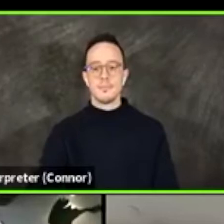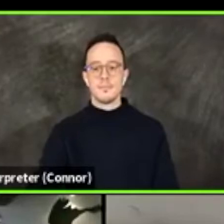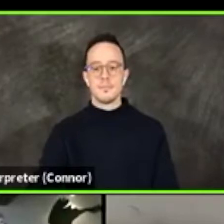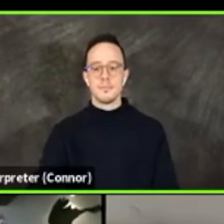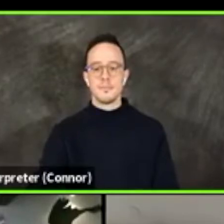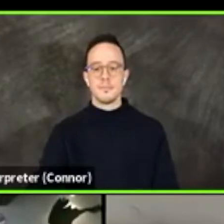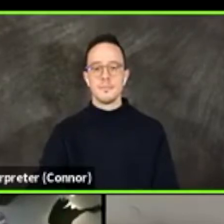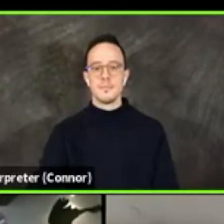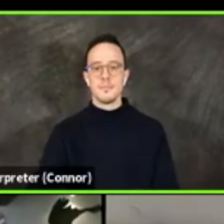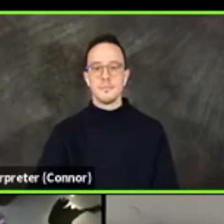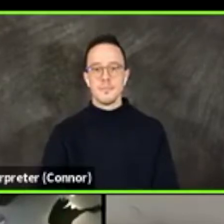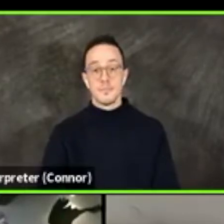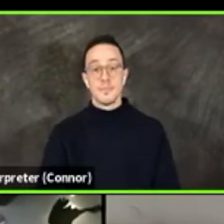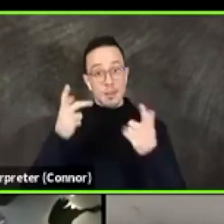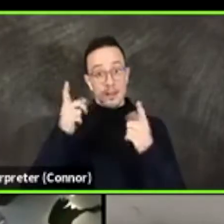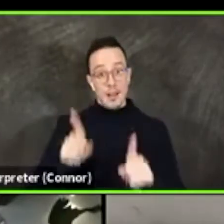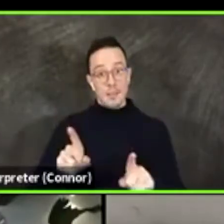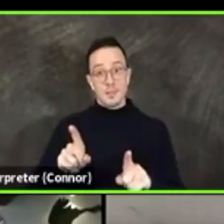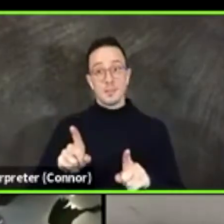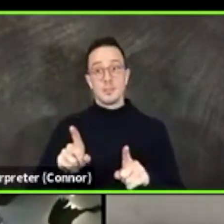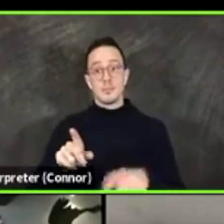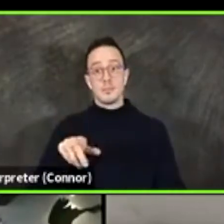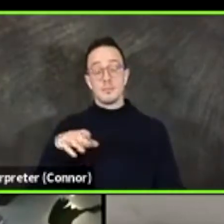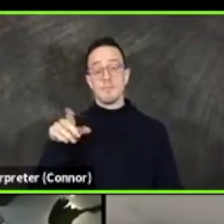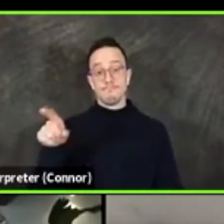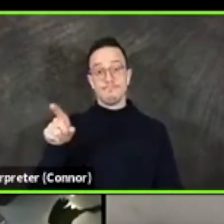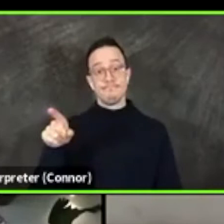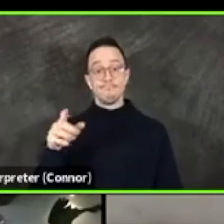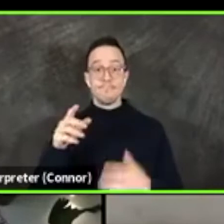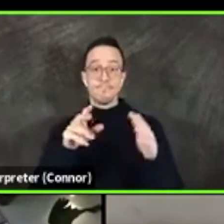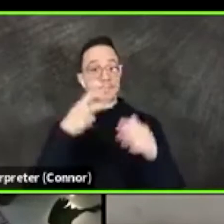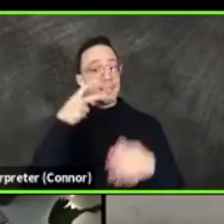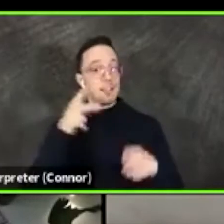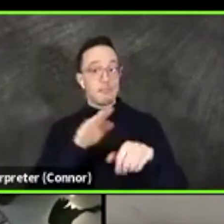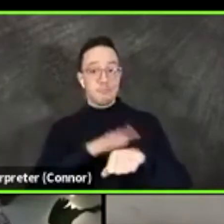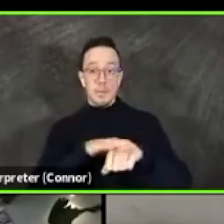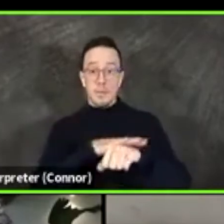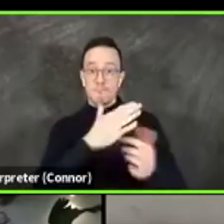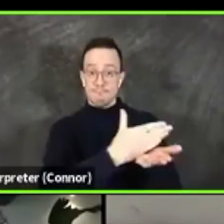THAT THEY ARE REPLACED. SO TO FOREGROUND AN INDIGENOUS